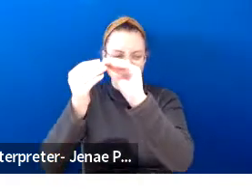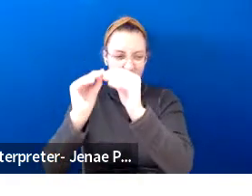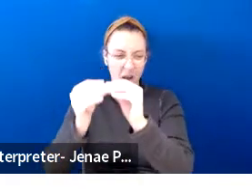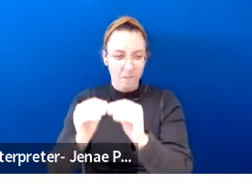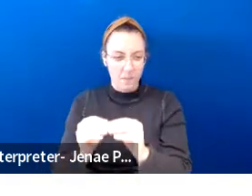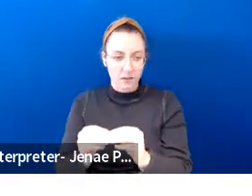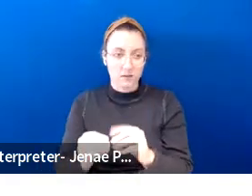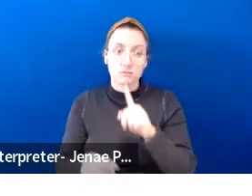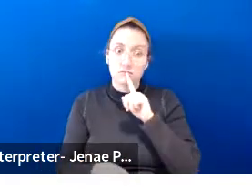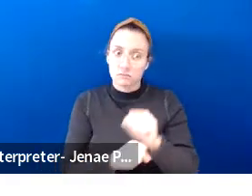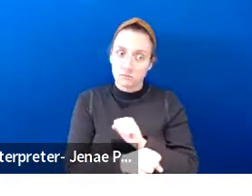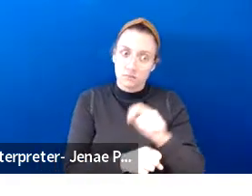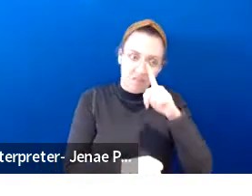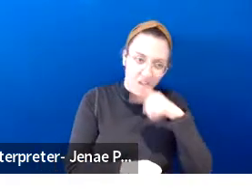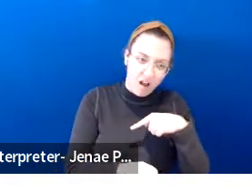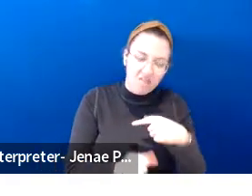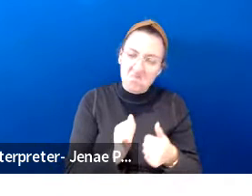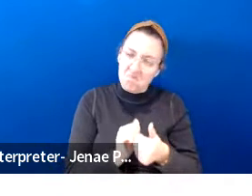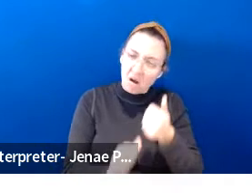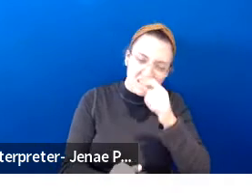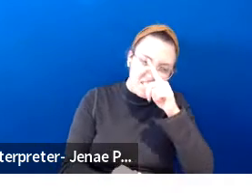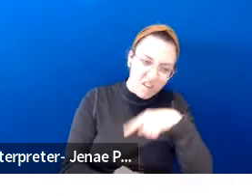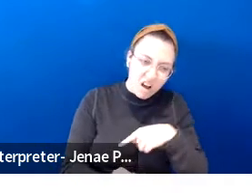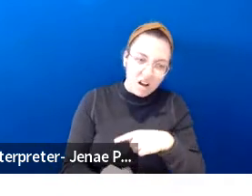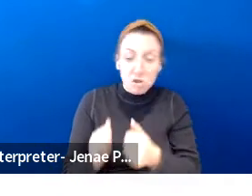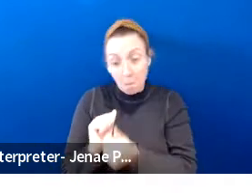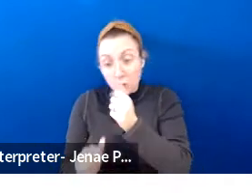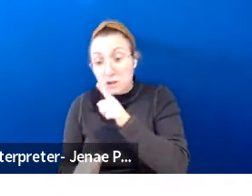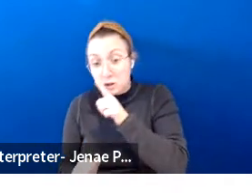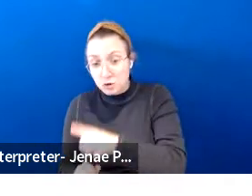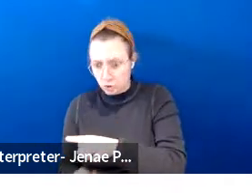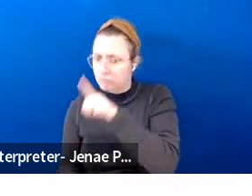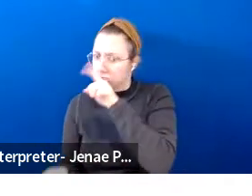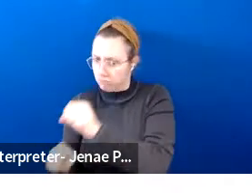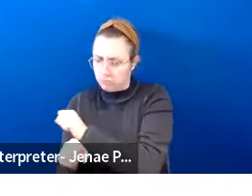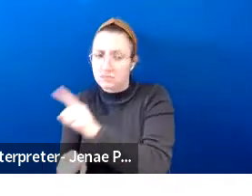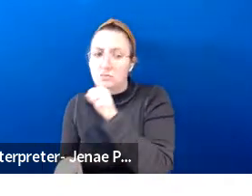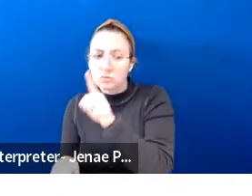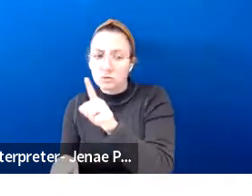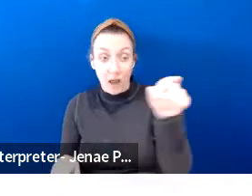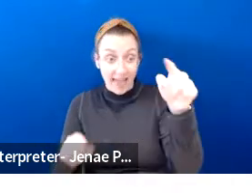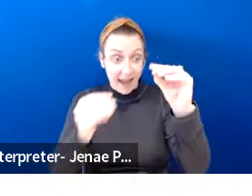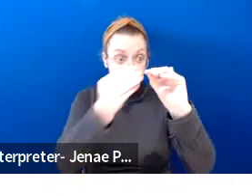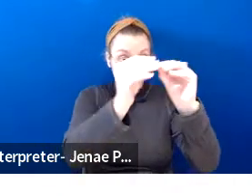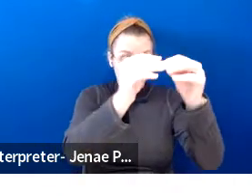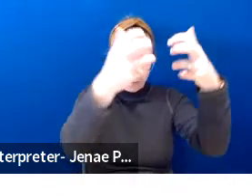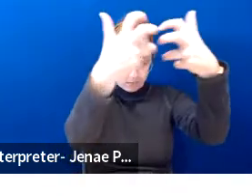mostly false, mostly true and definitely true. So put the coordinating number to each of those statements.